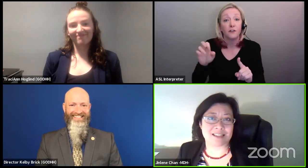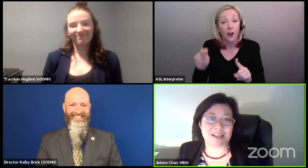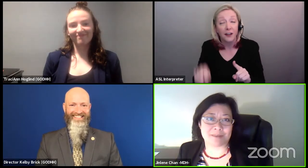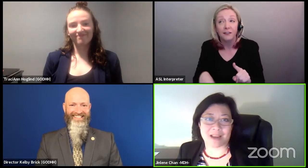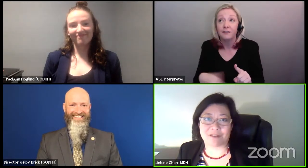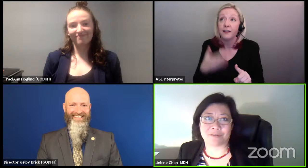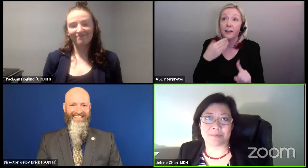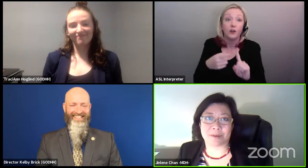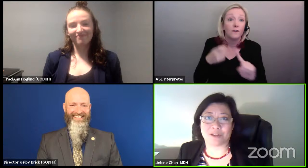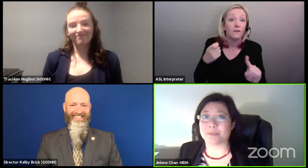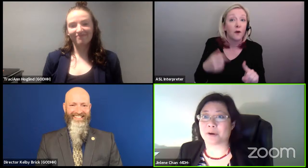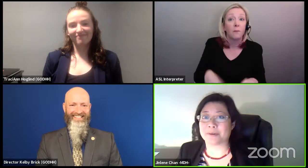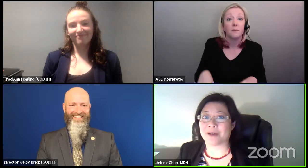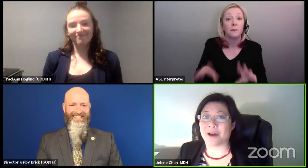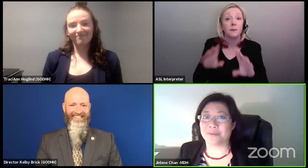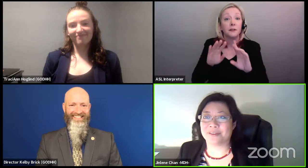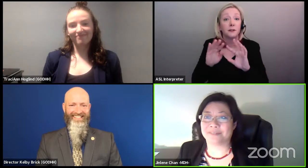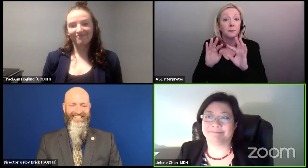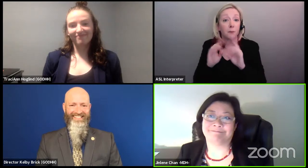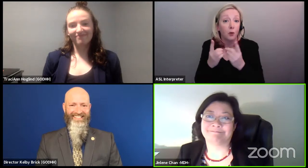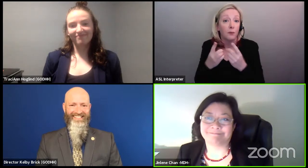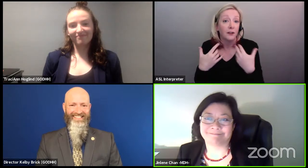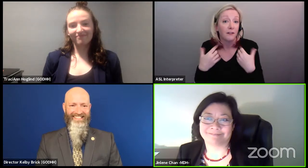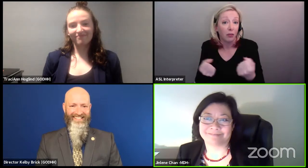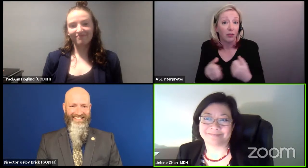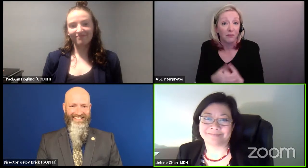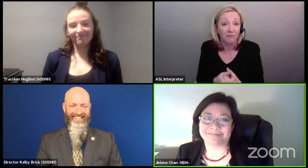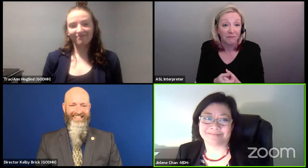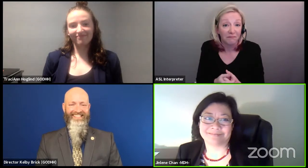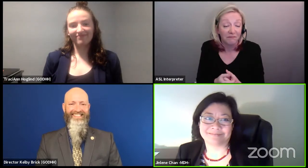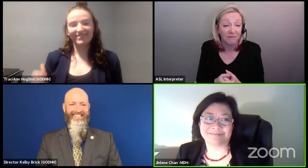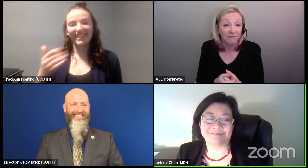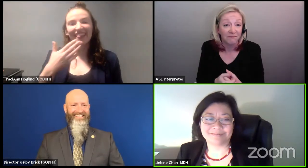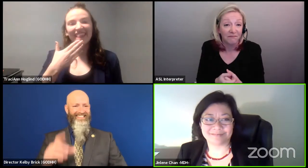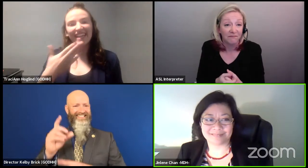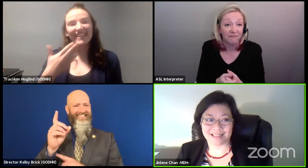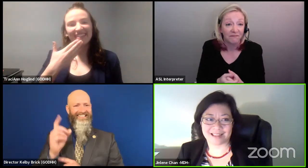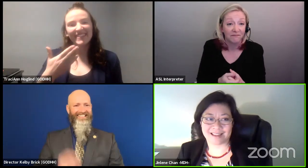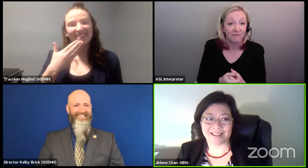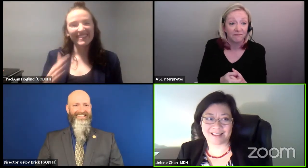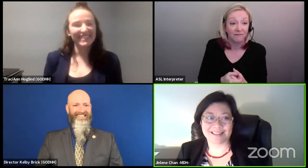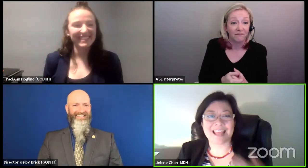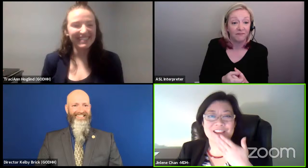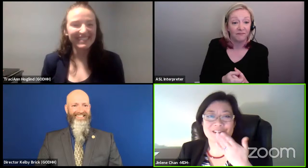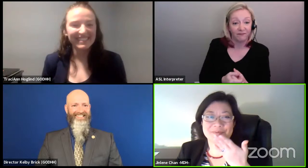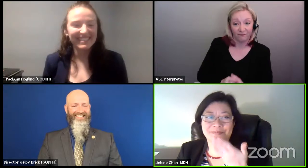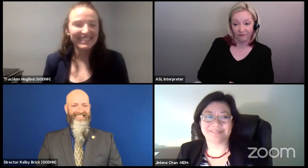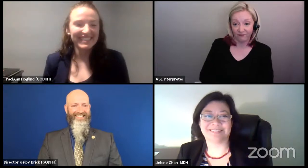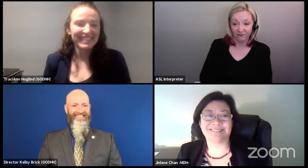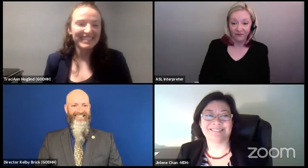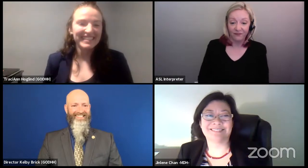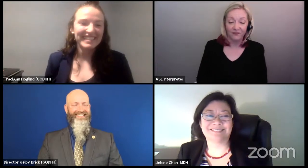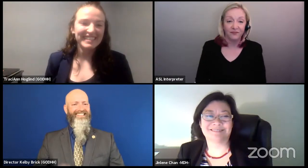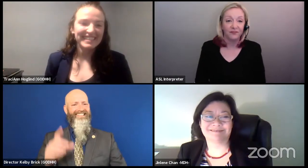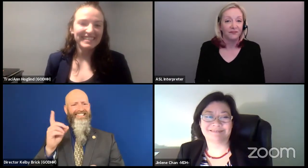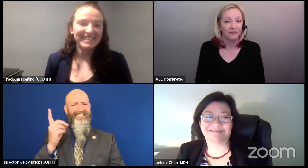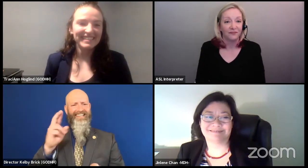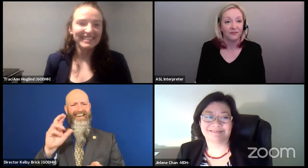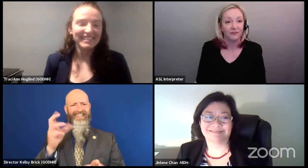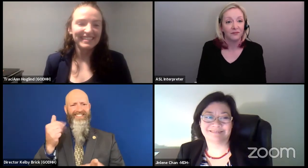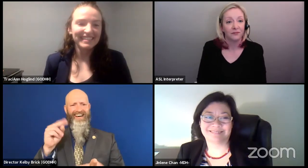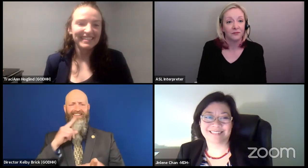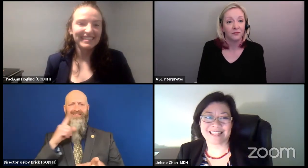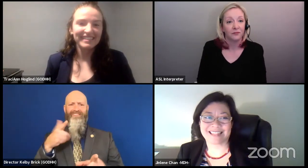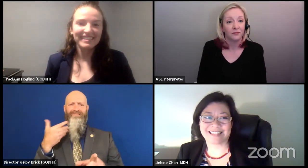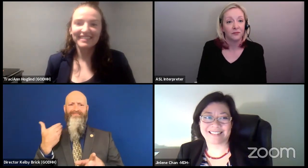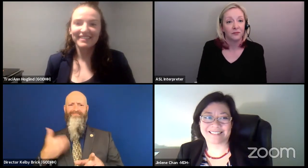on behalf of the Maryland Department of Health. KELBY BRICK: Thank you. Can you Dr. Chan,